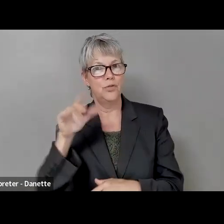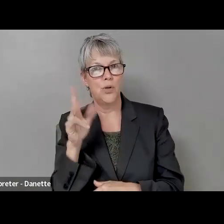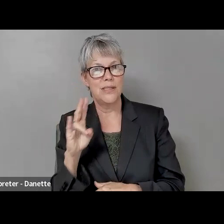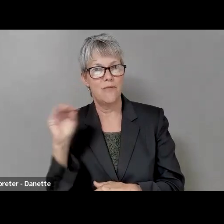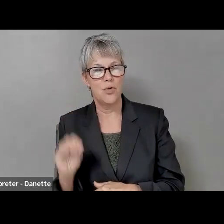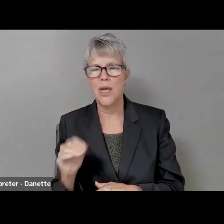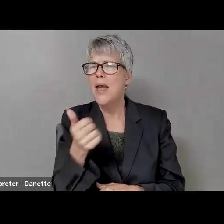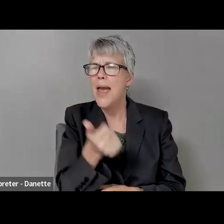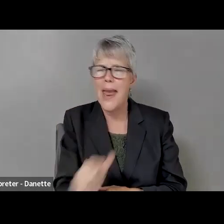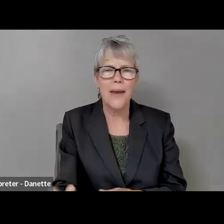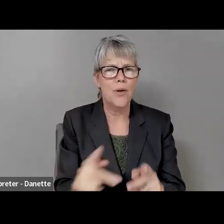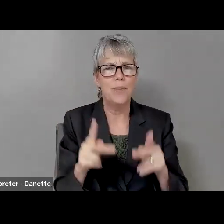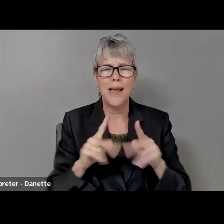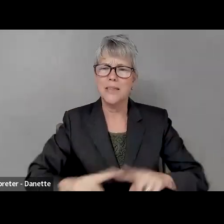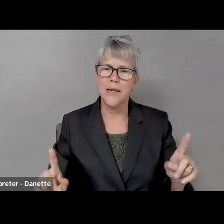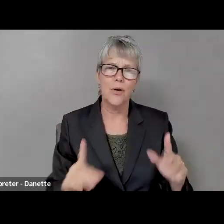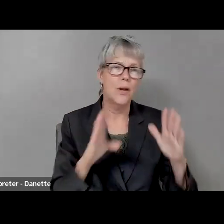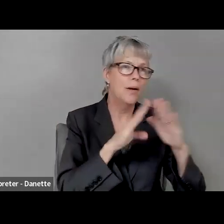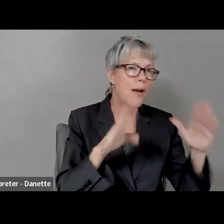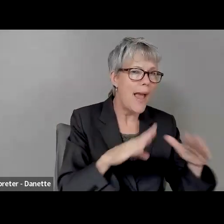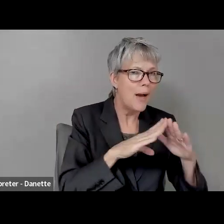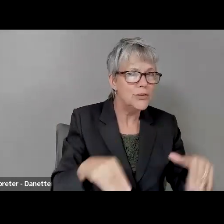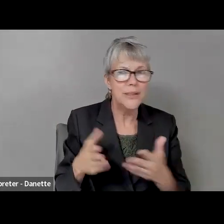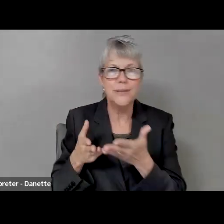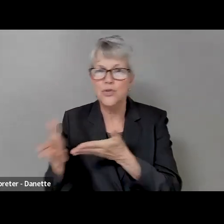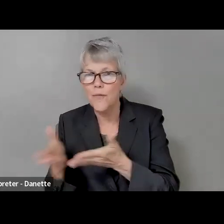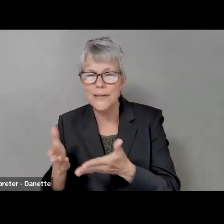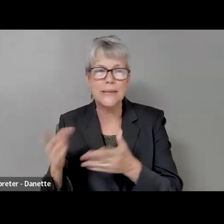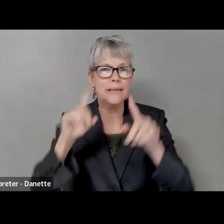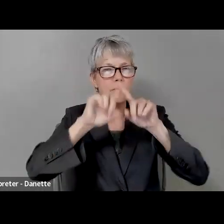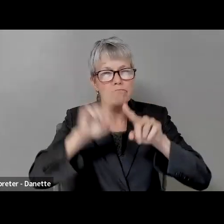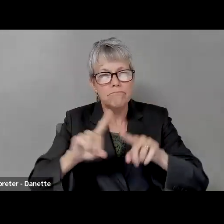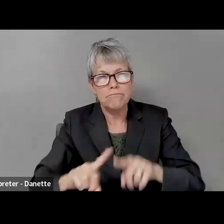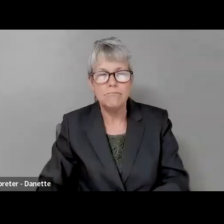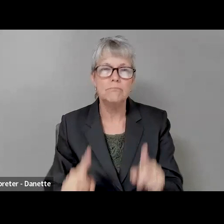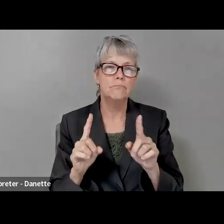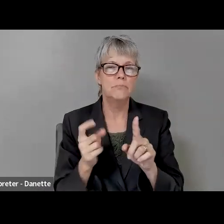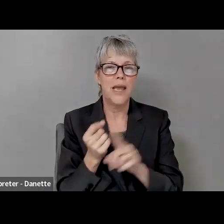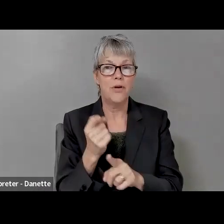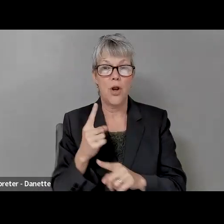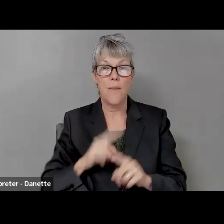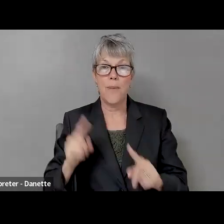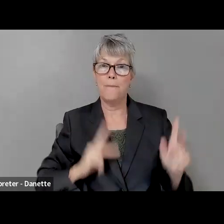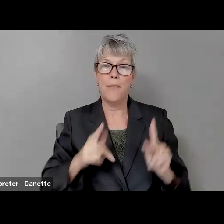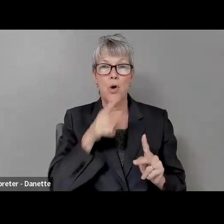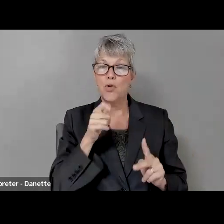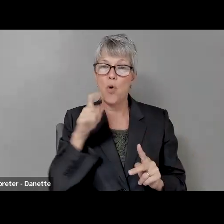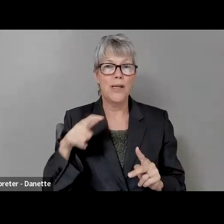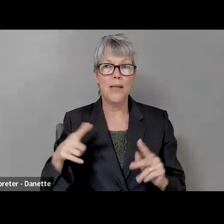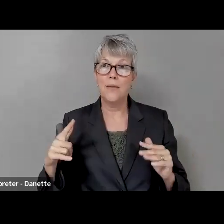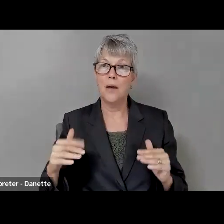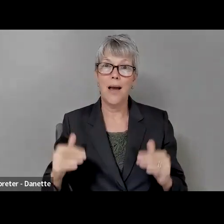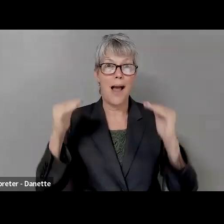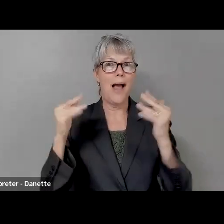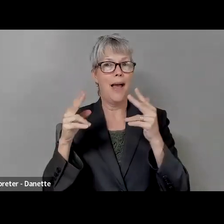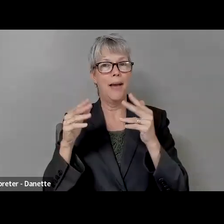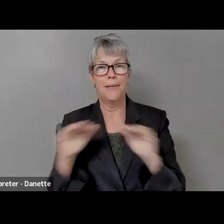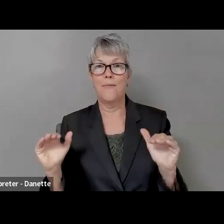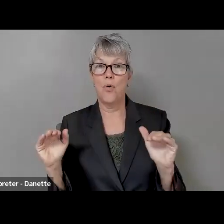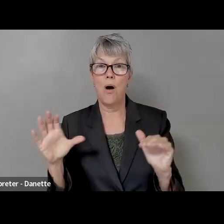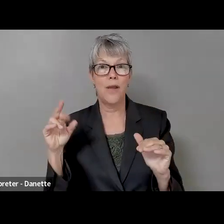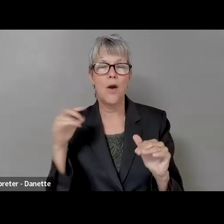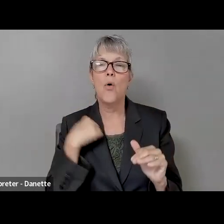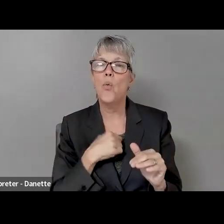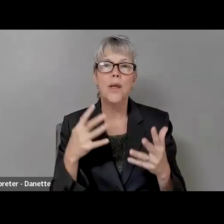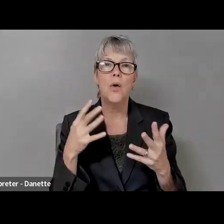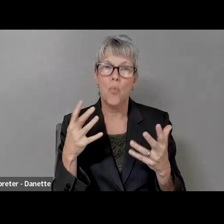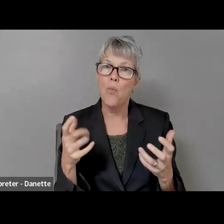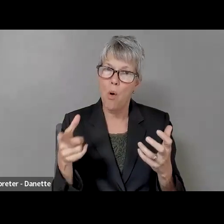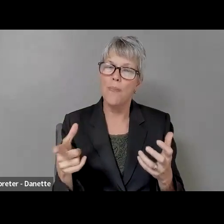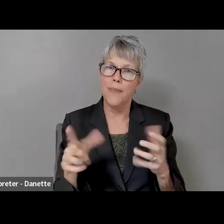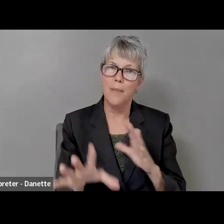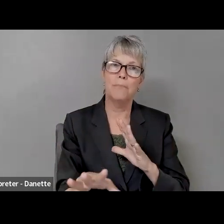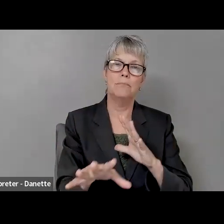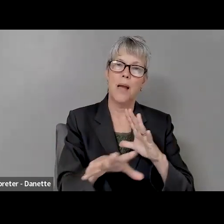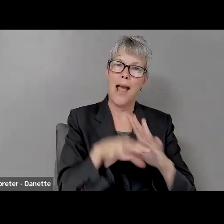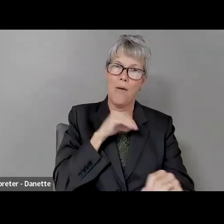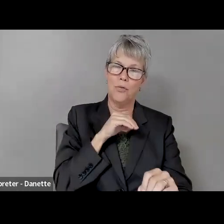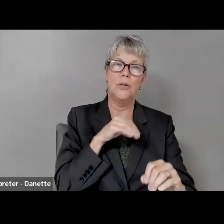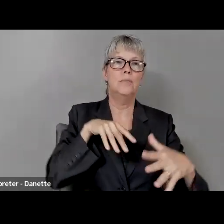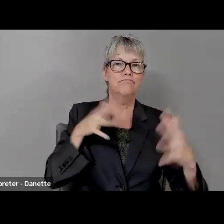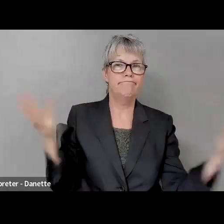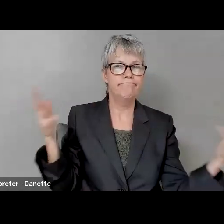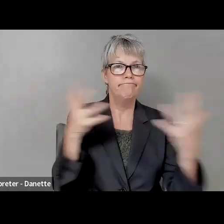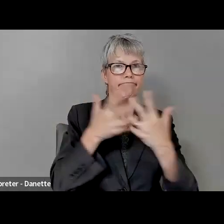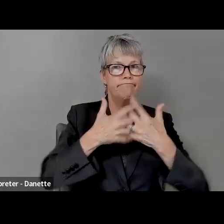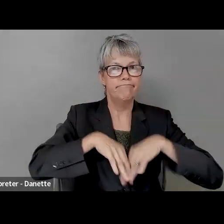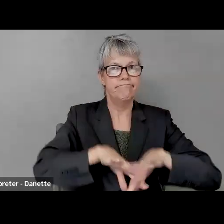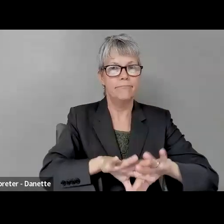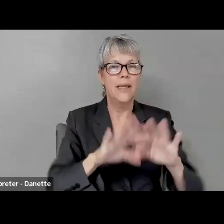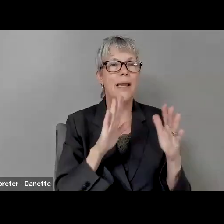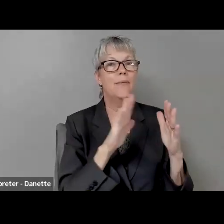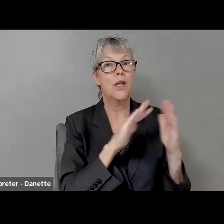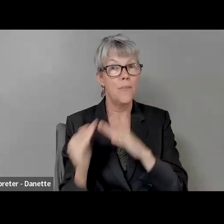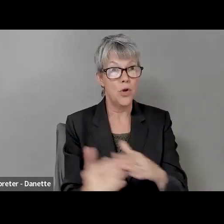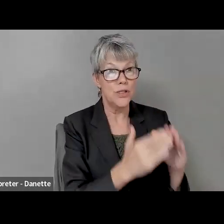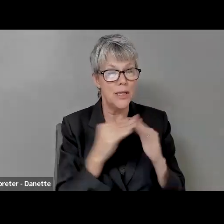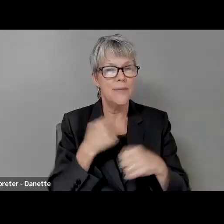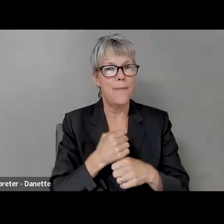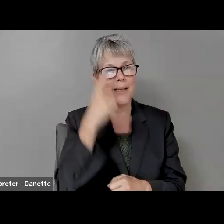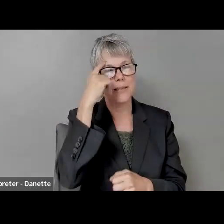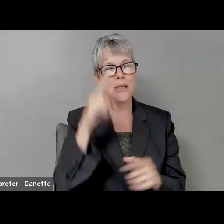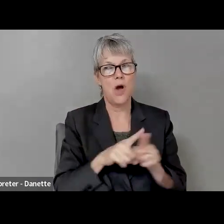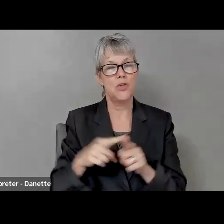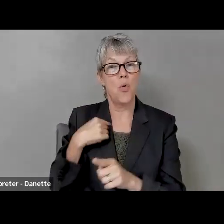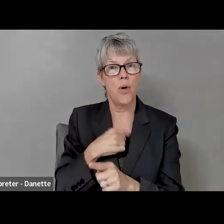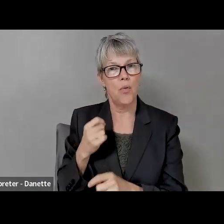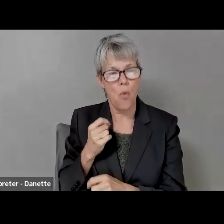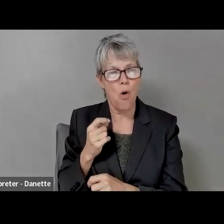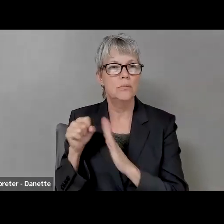Kelly Crosbie (she/her): Housing, resources and services are different every year. But again, people who do not need this high level of care. We don't want them to be in that level of care. Want them in the community integrated in the community in a way that makes sense for them. And we also want to free up those beds. So this is one we're looking for